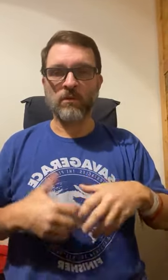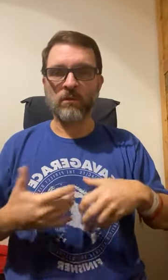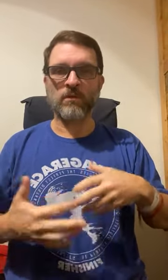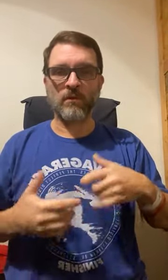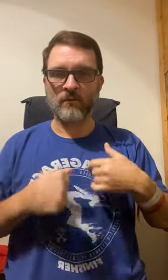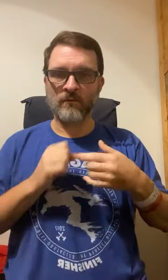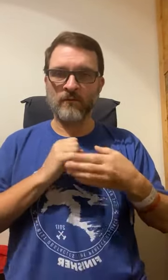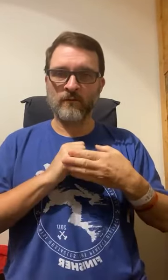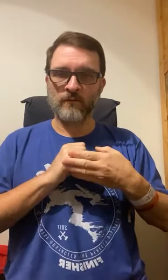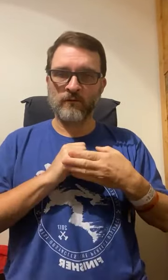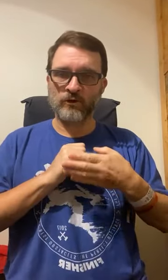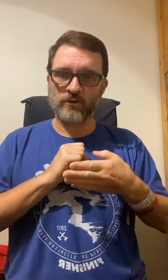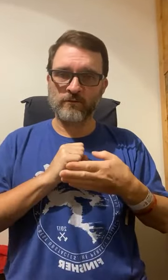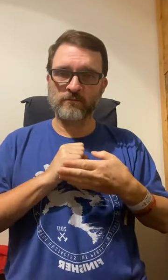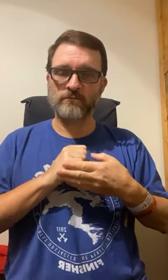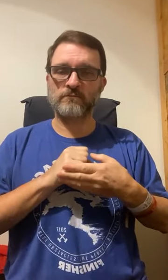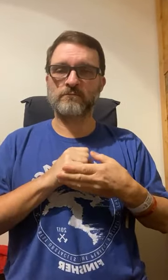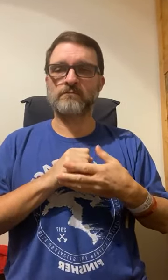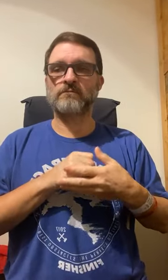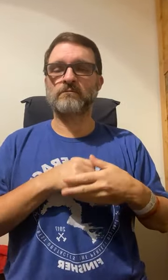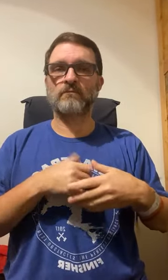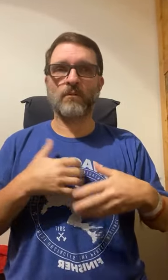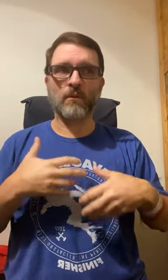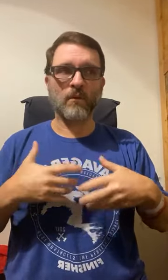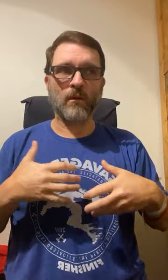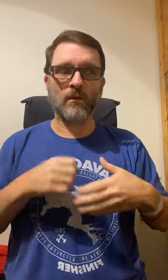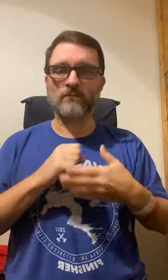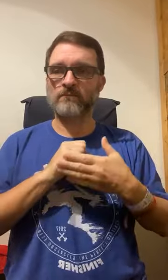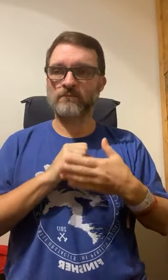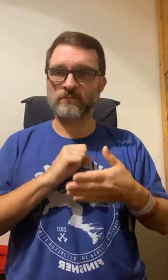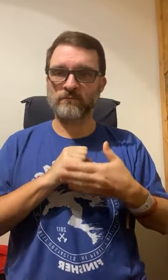I felt a lot of bubbling movement in my stomach. I started to fart, felt more bubbling movement in my stomach then farted some more.